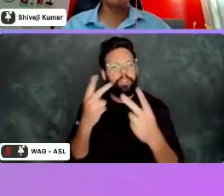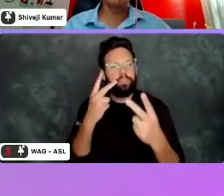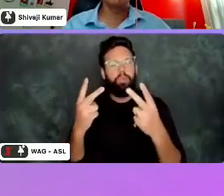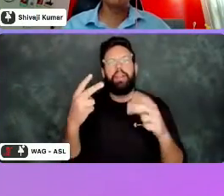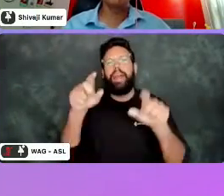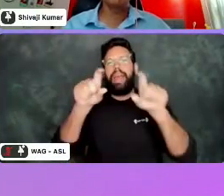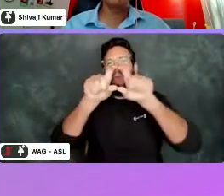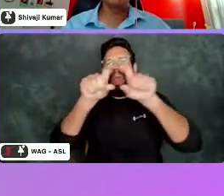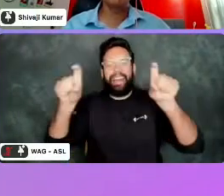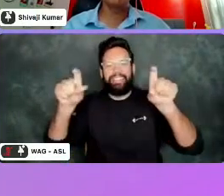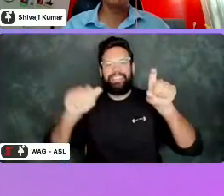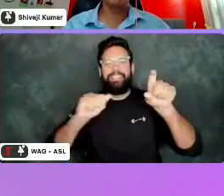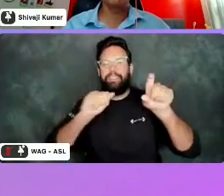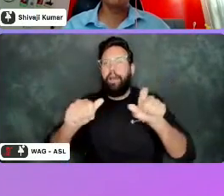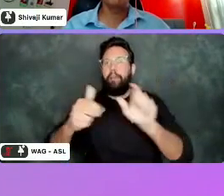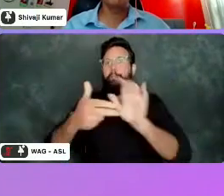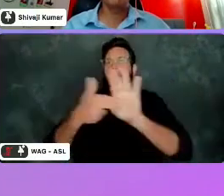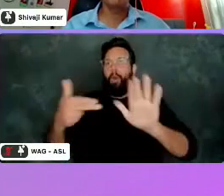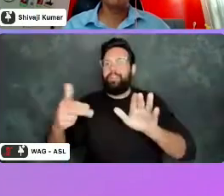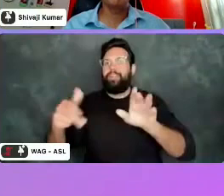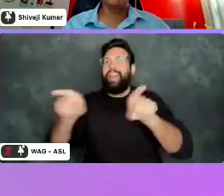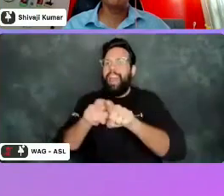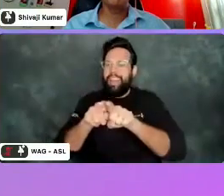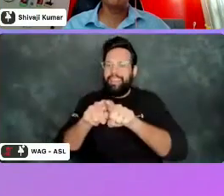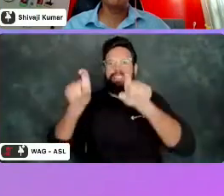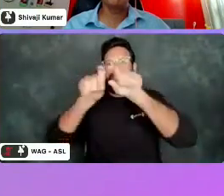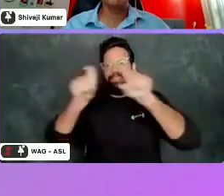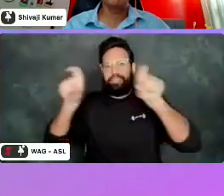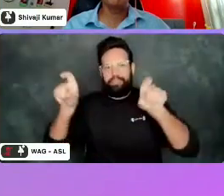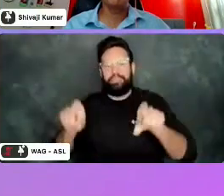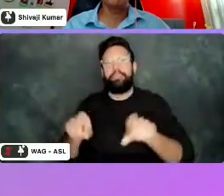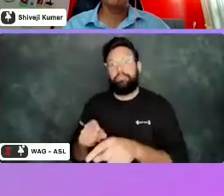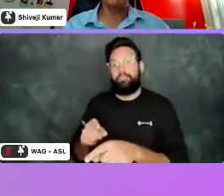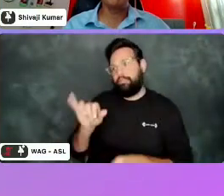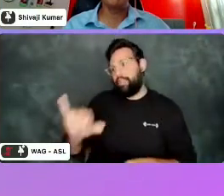Let's fix it real quick. So I happen to know where some of this content is.